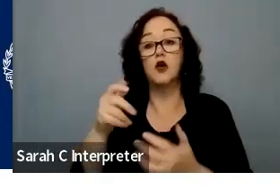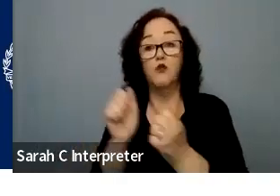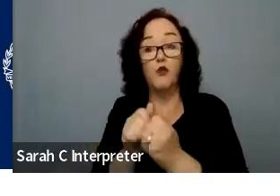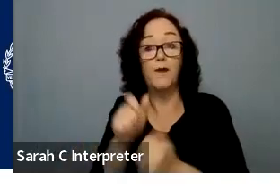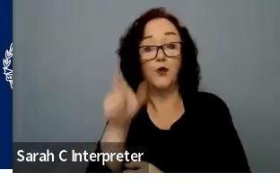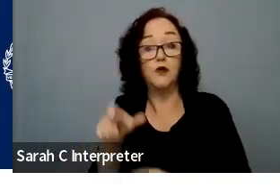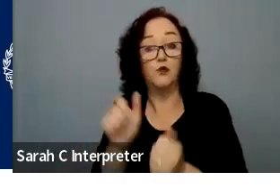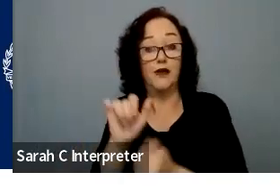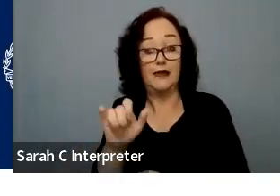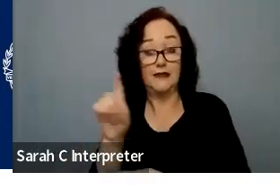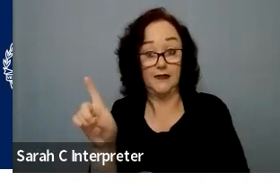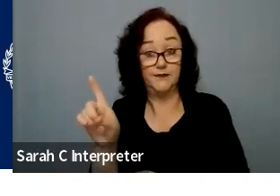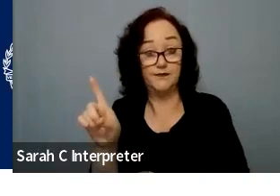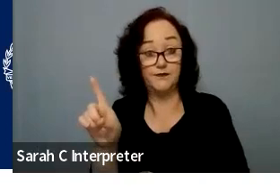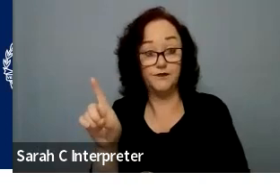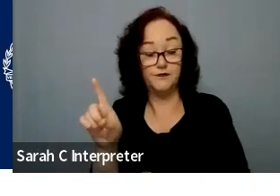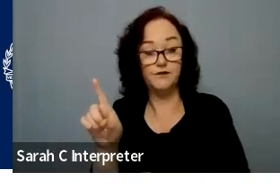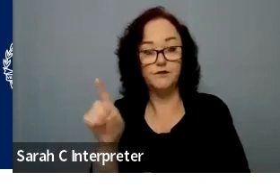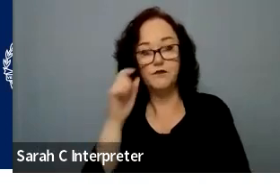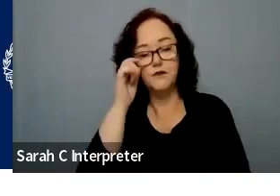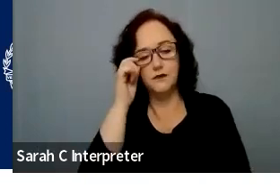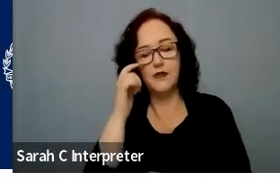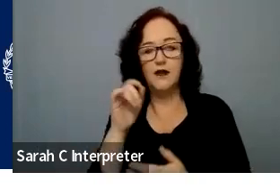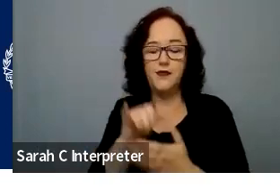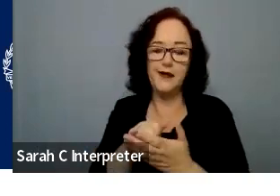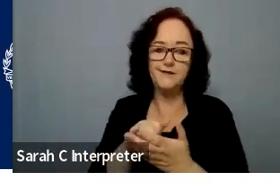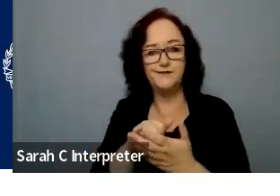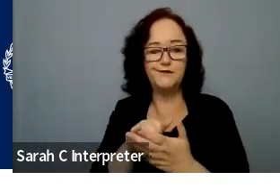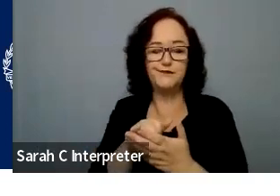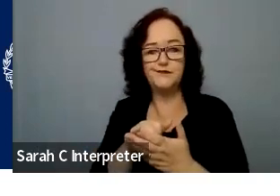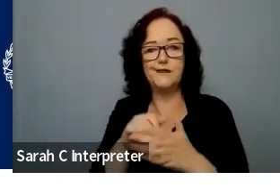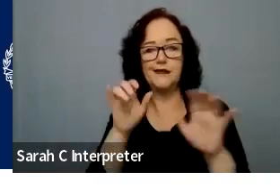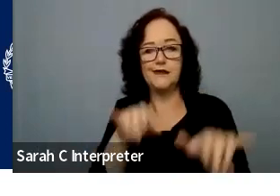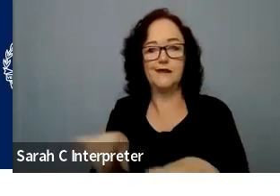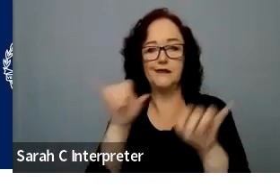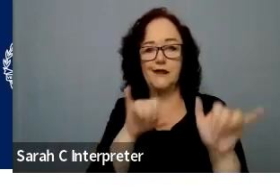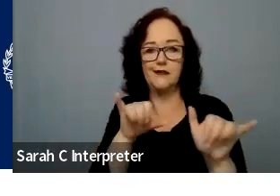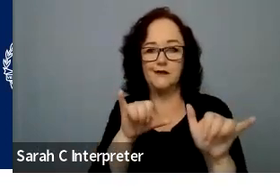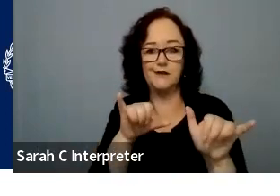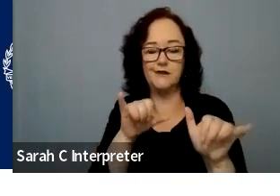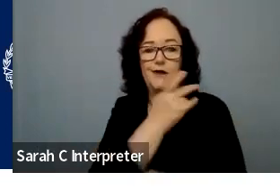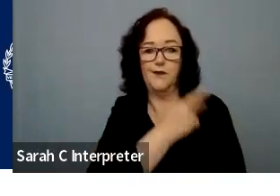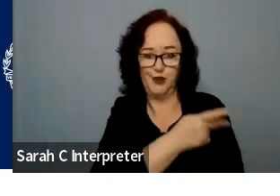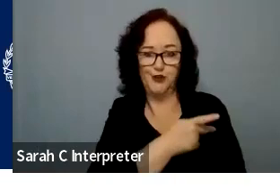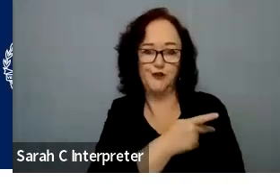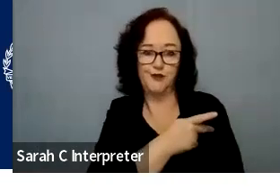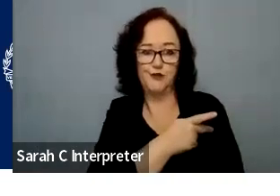we're calling him a standardized patient although our simulation lab director just recently told me